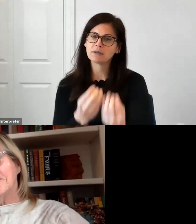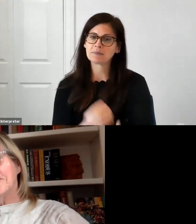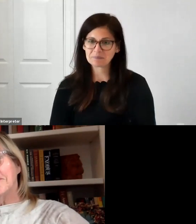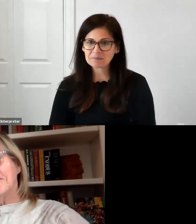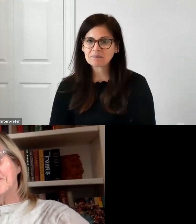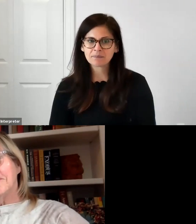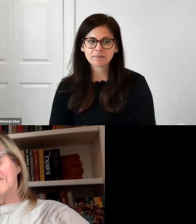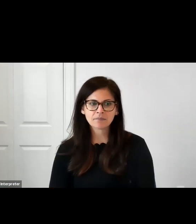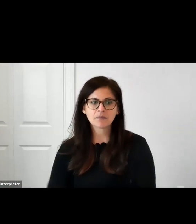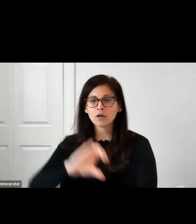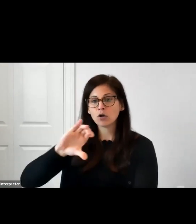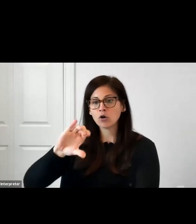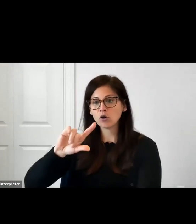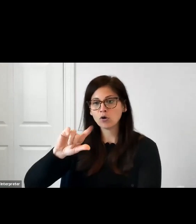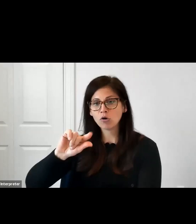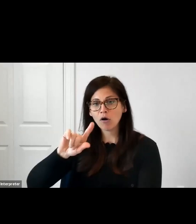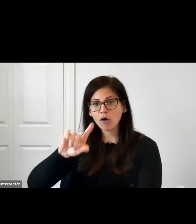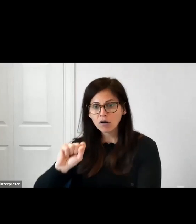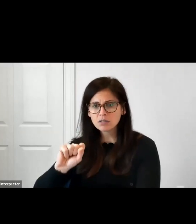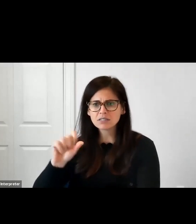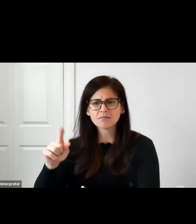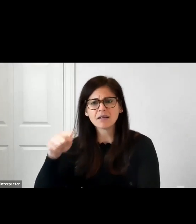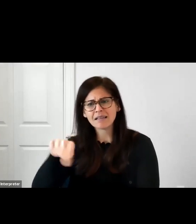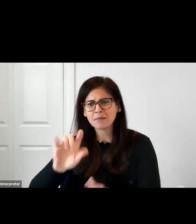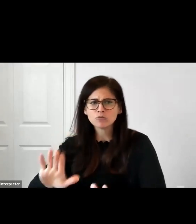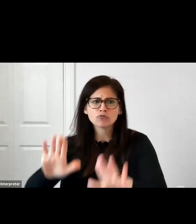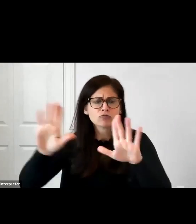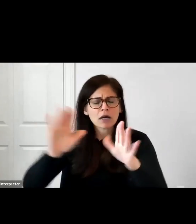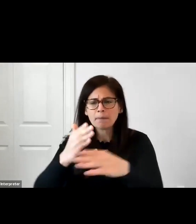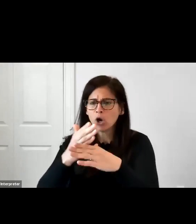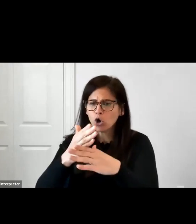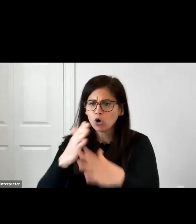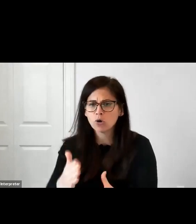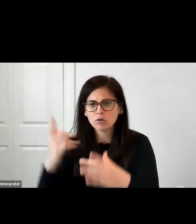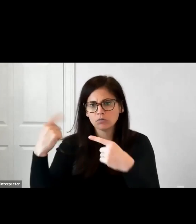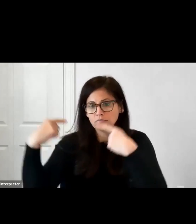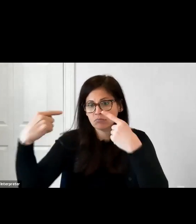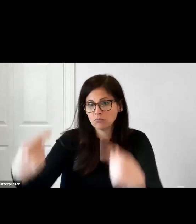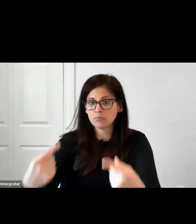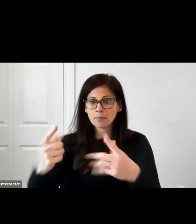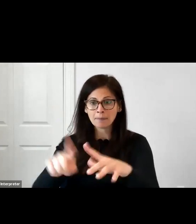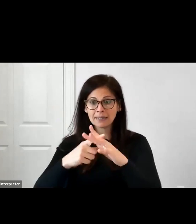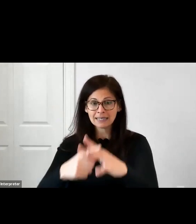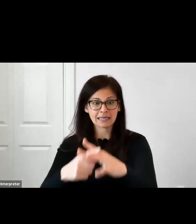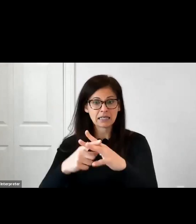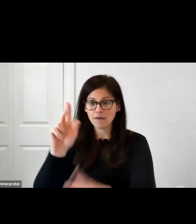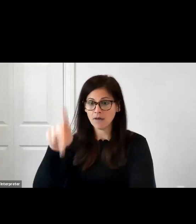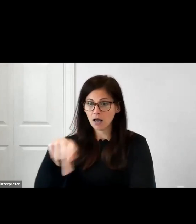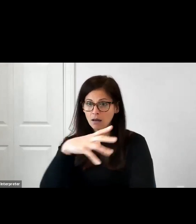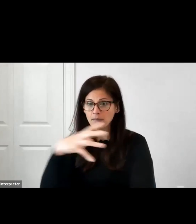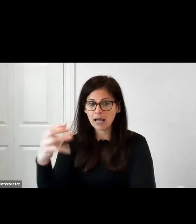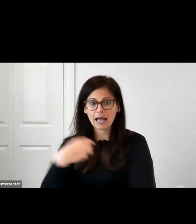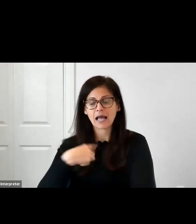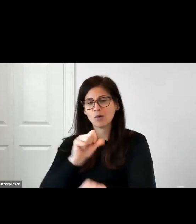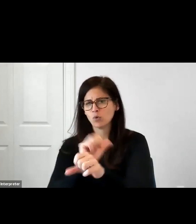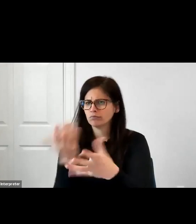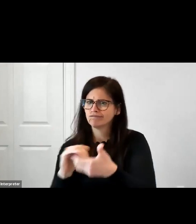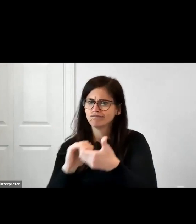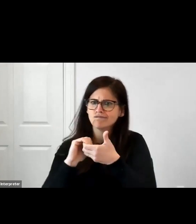And Open Door has been a great partner since the beginning of UP. And I've worked closely with them